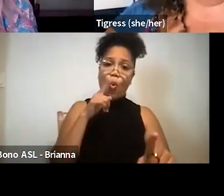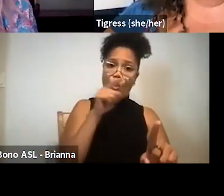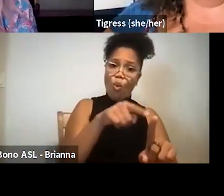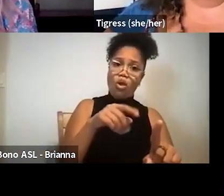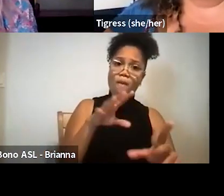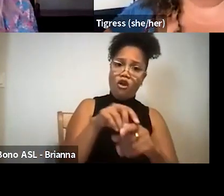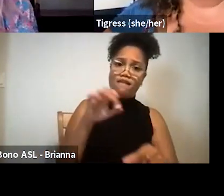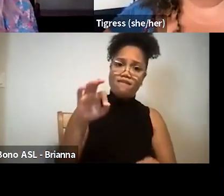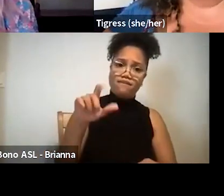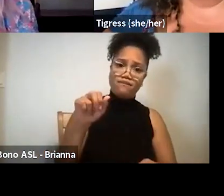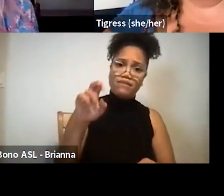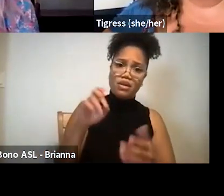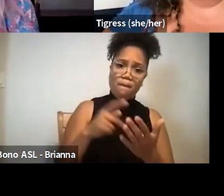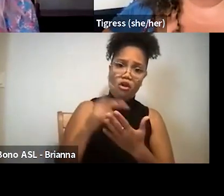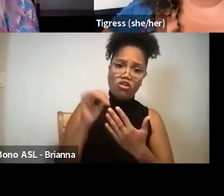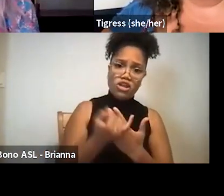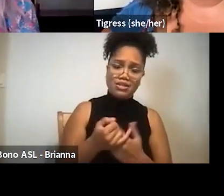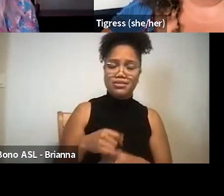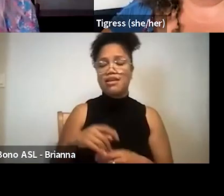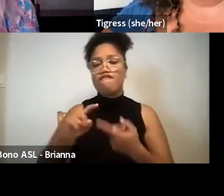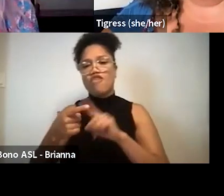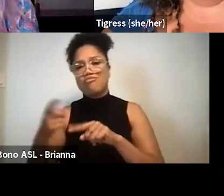to and also our friends at Spitfire, who we work with to keep us